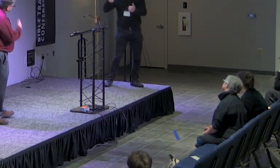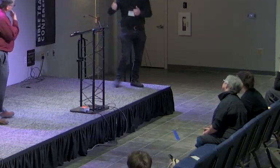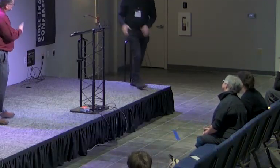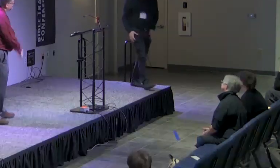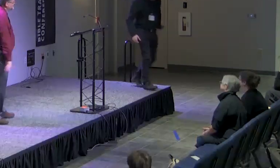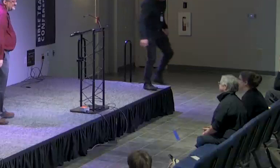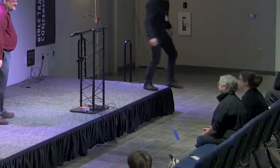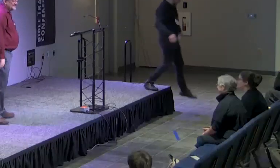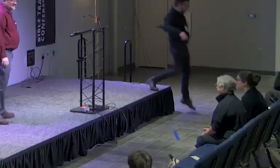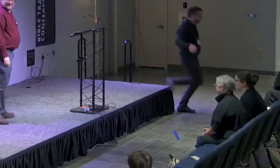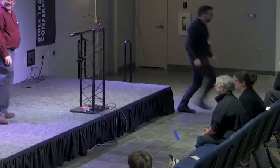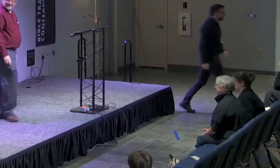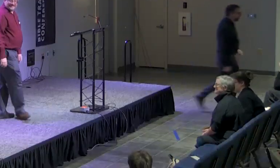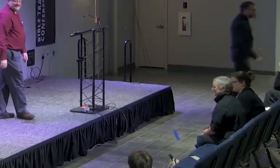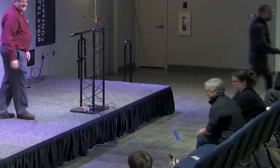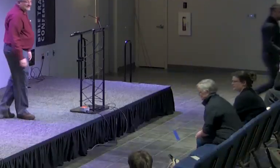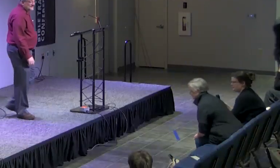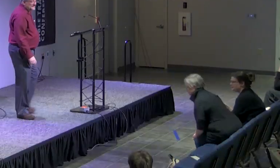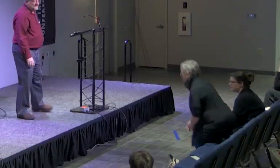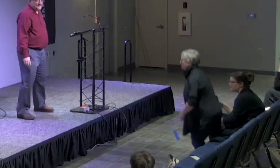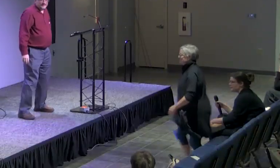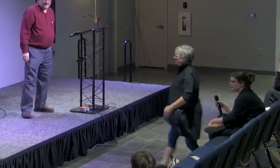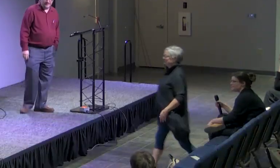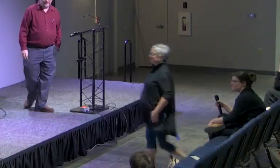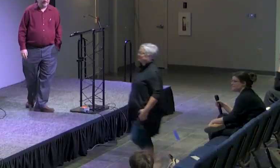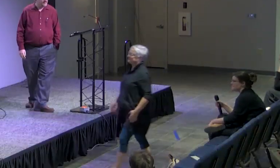Steve says thank you.